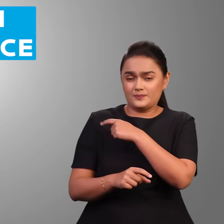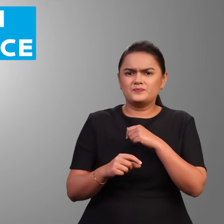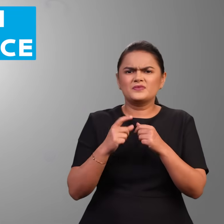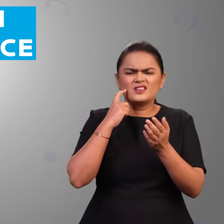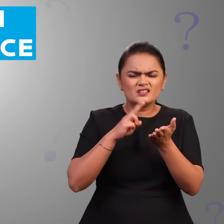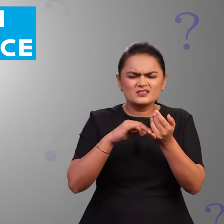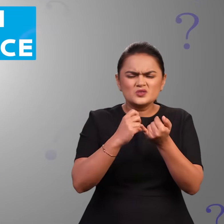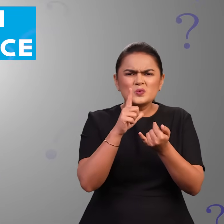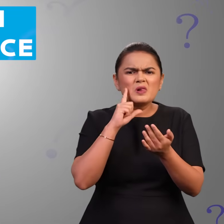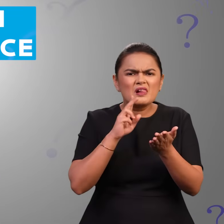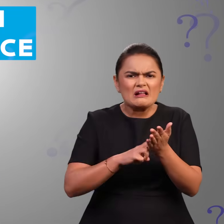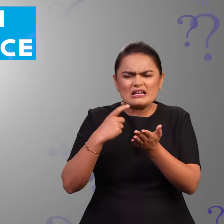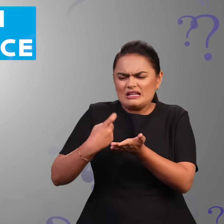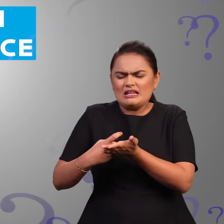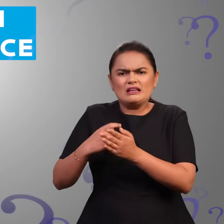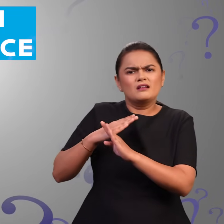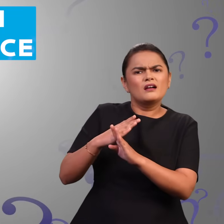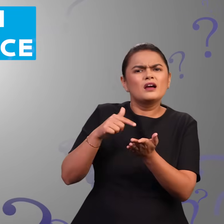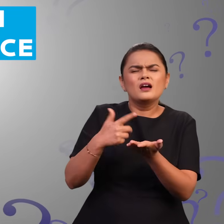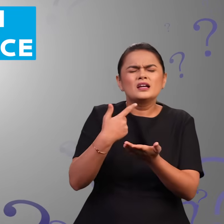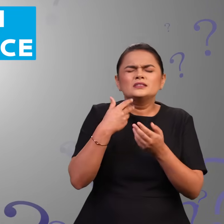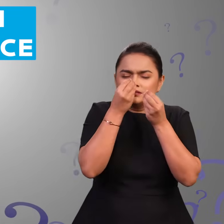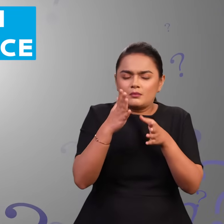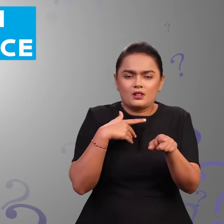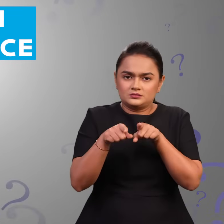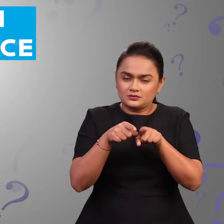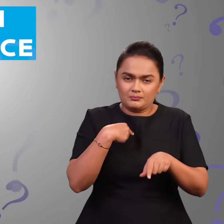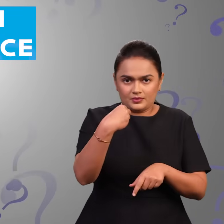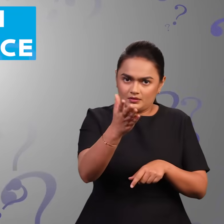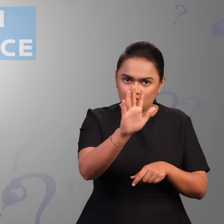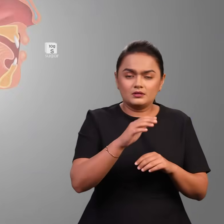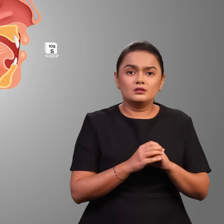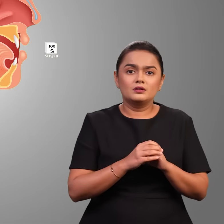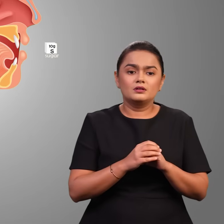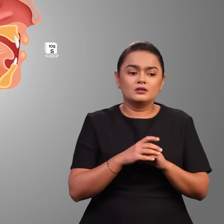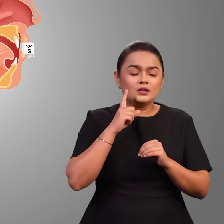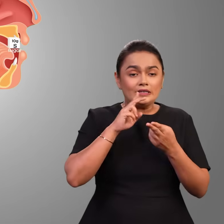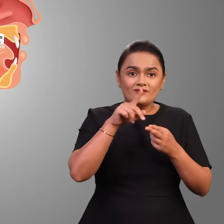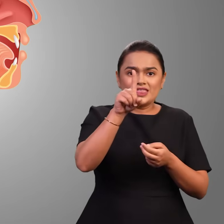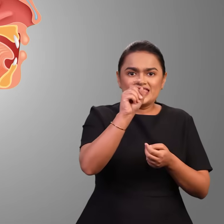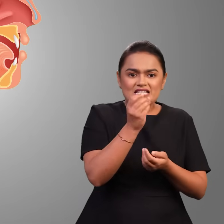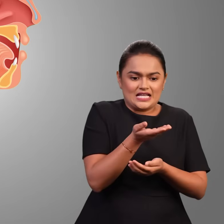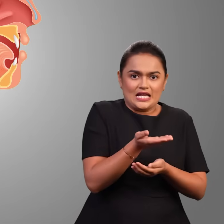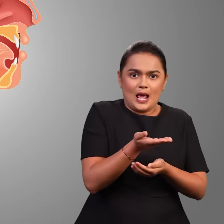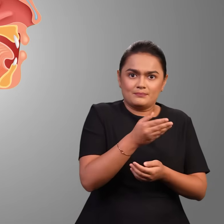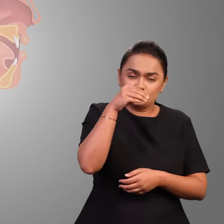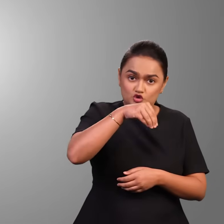Now you will ask what is insulin resistance? Here is a simple example. If you eat 10 grams of sugar,